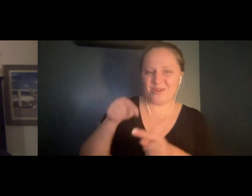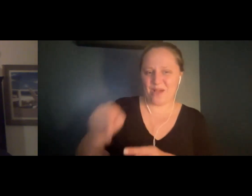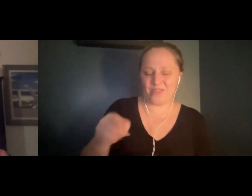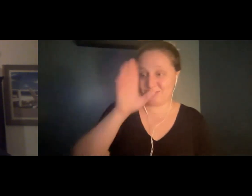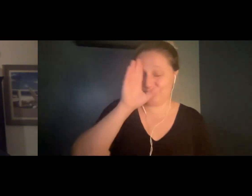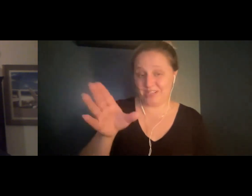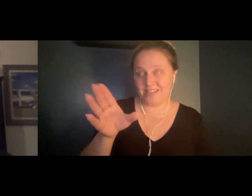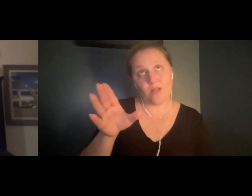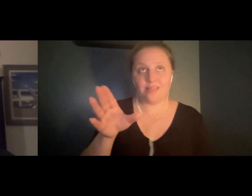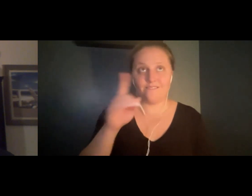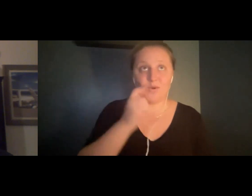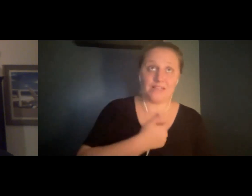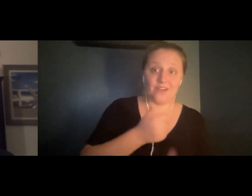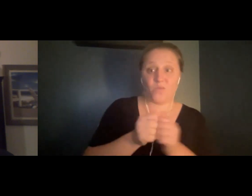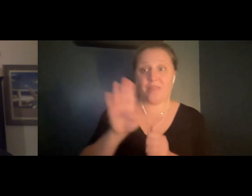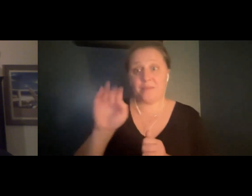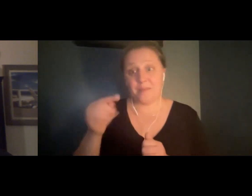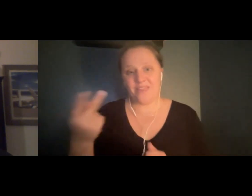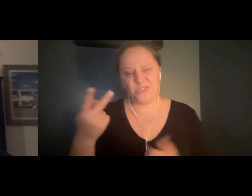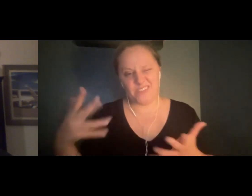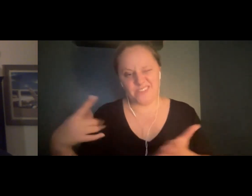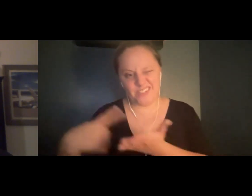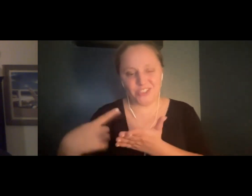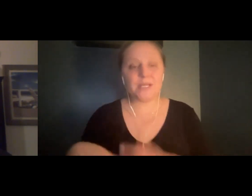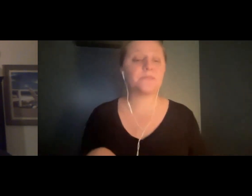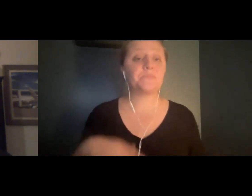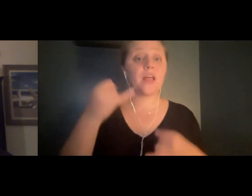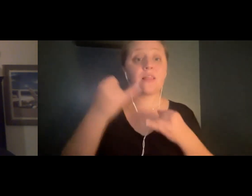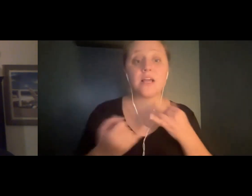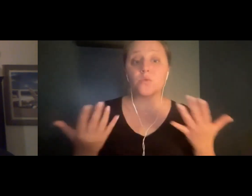personally with Beth. So, the last one is showing up imperfectly.